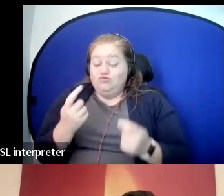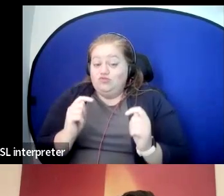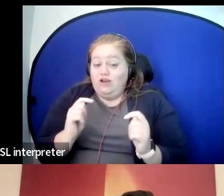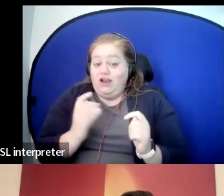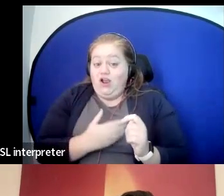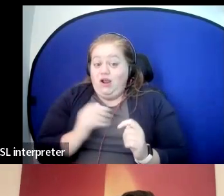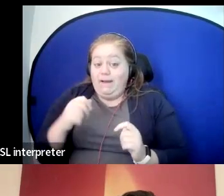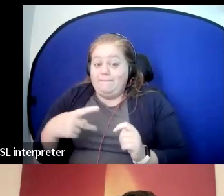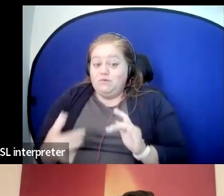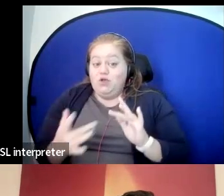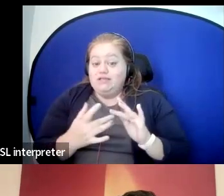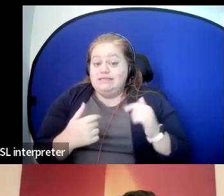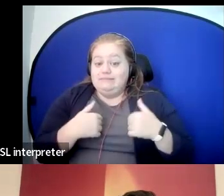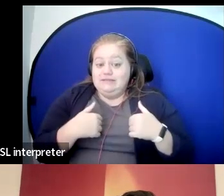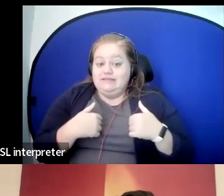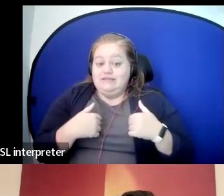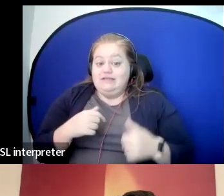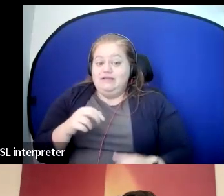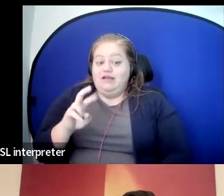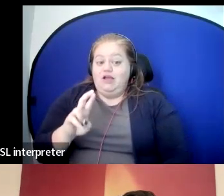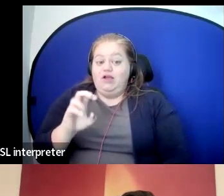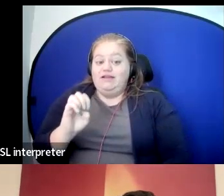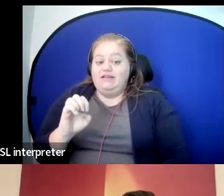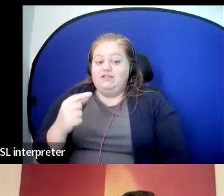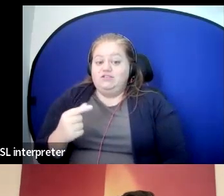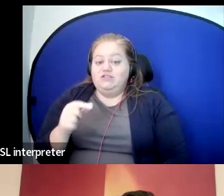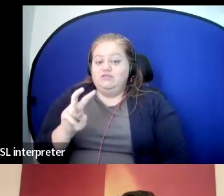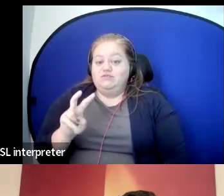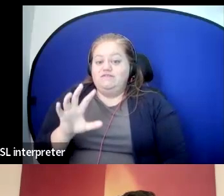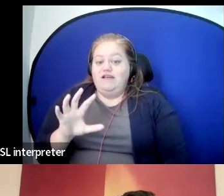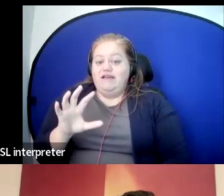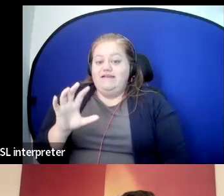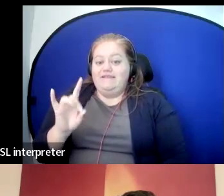you can contact me at REG258@cornell.edu.